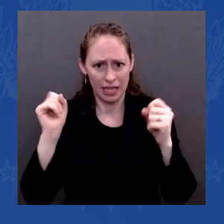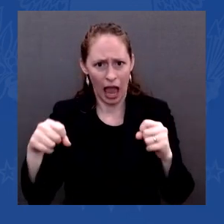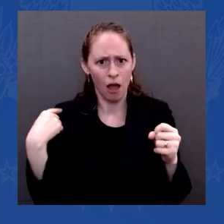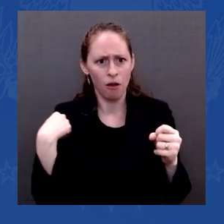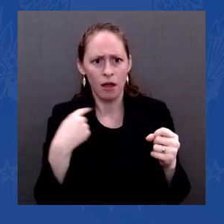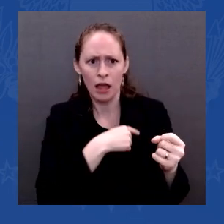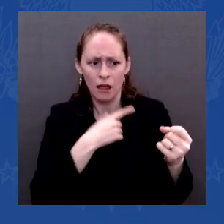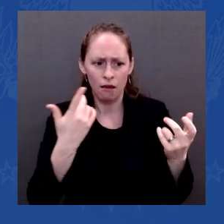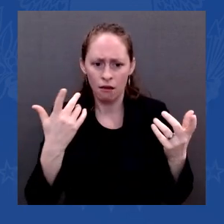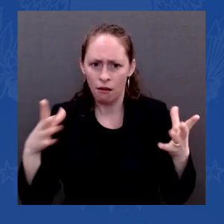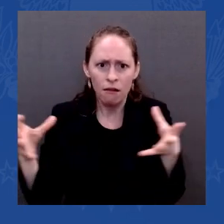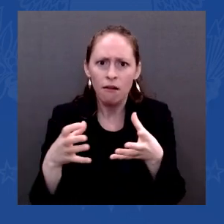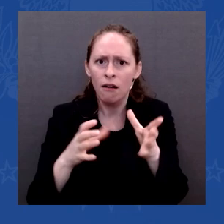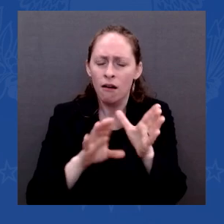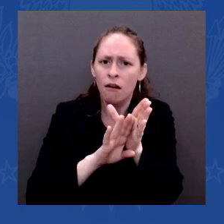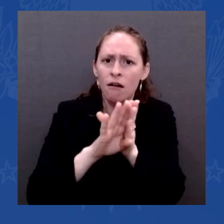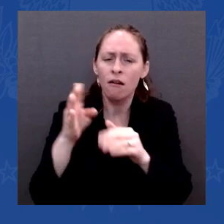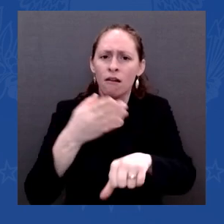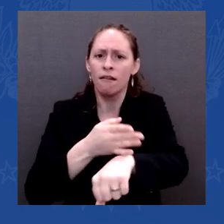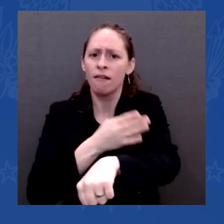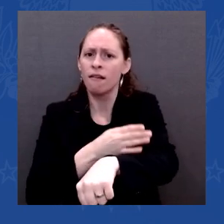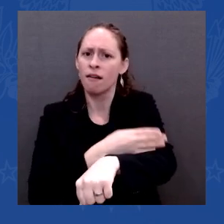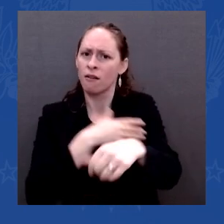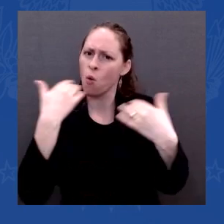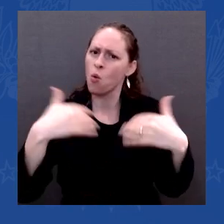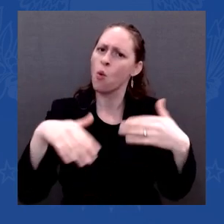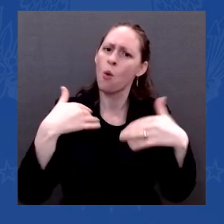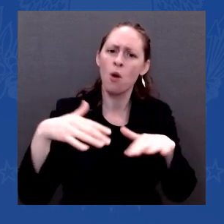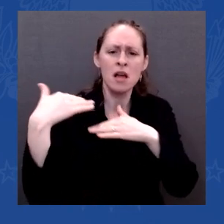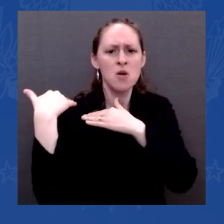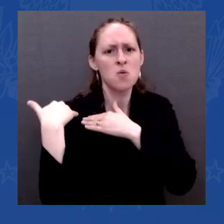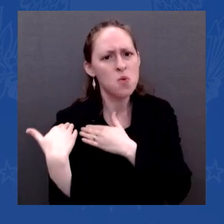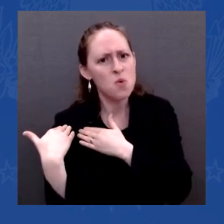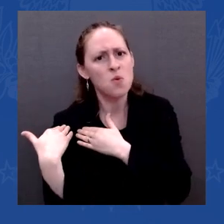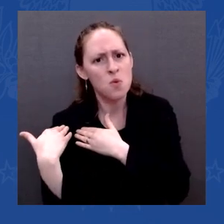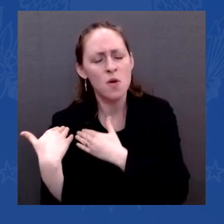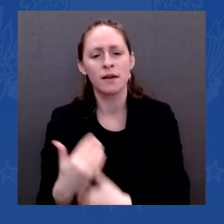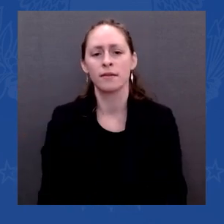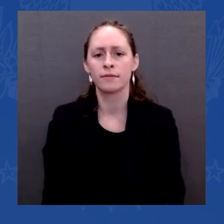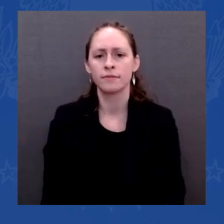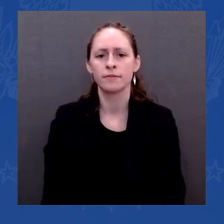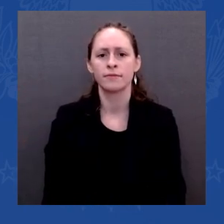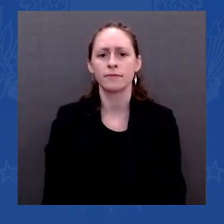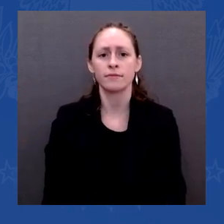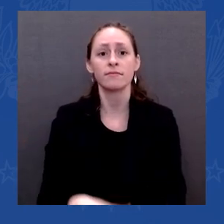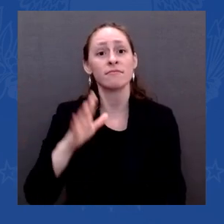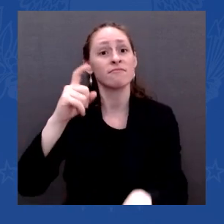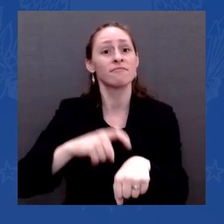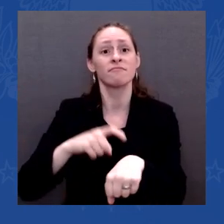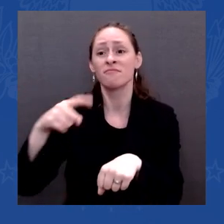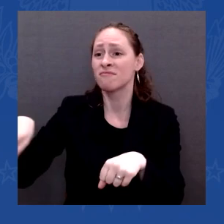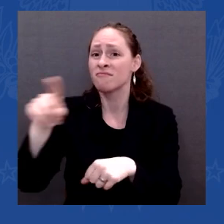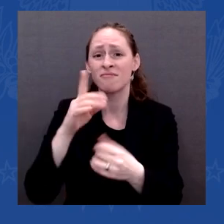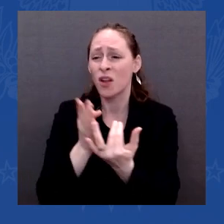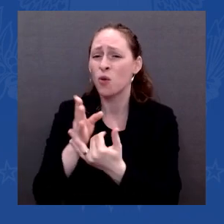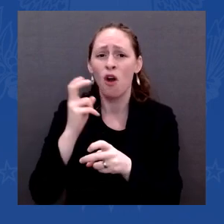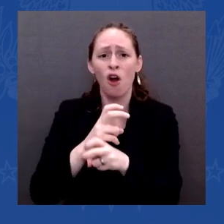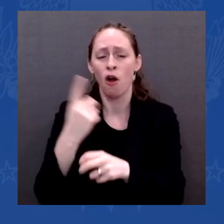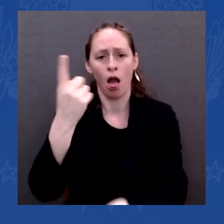that they look to -- are you. For real. You know there’s no way to walk into the corner drugstore without being accosted immediately